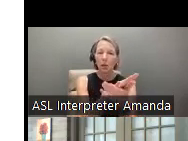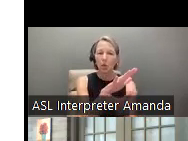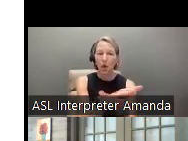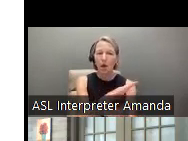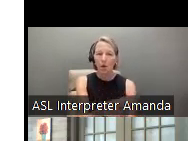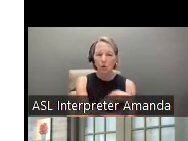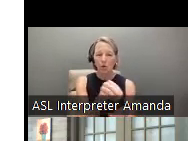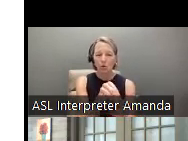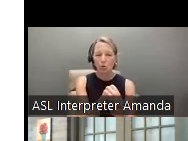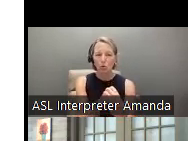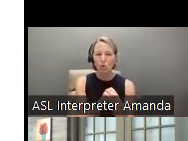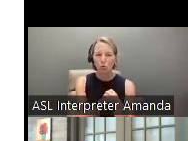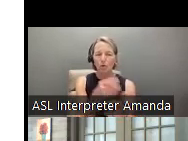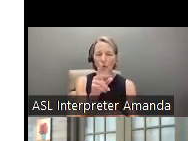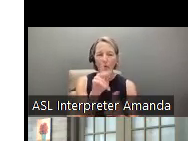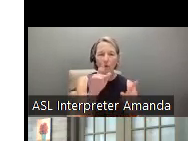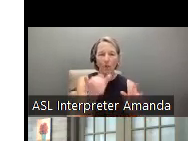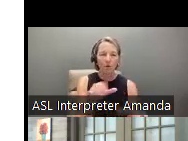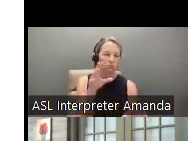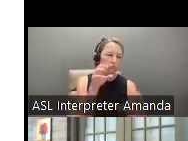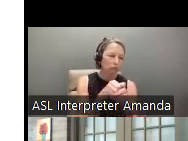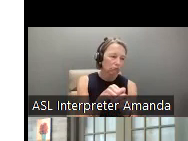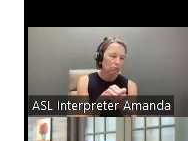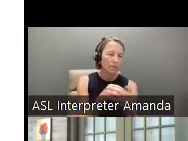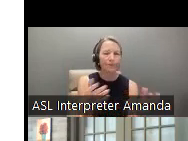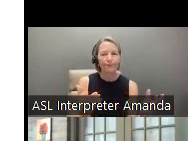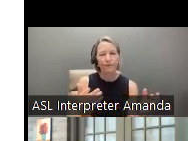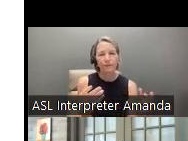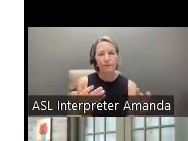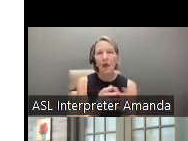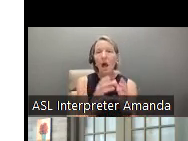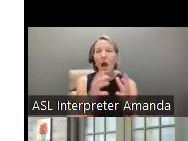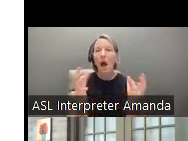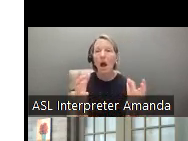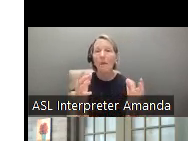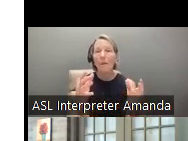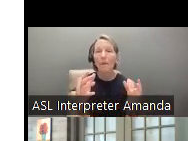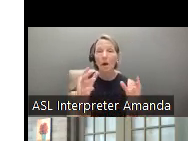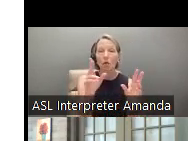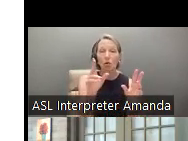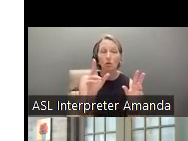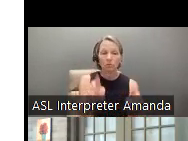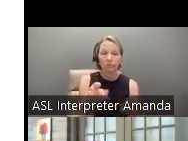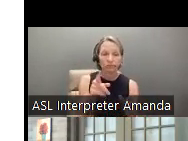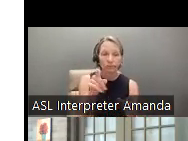beneficiary that can include um the amount the beneficiary has to pay for room and board